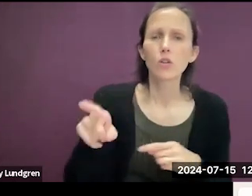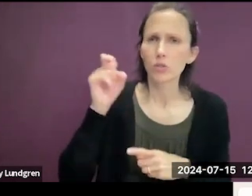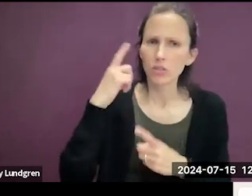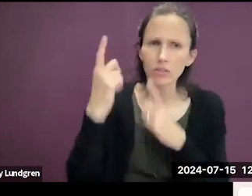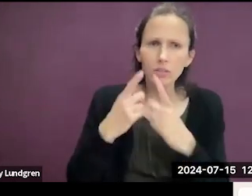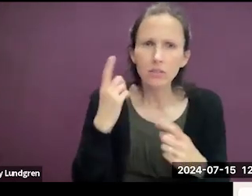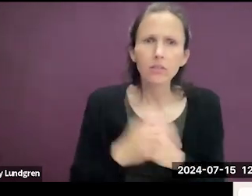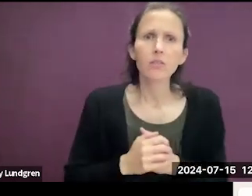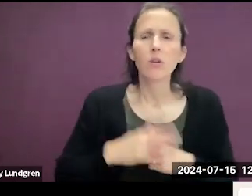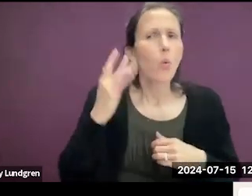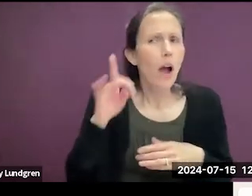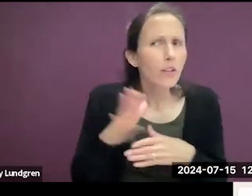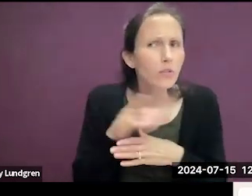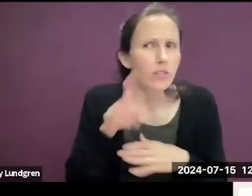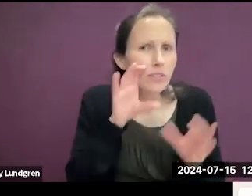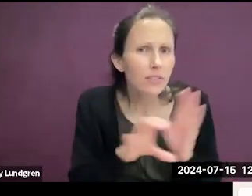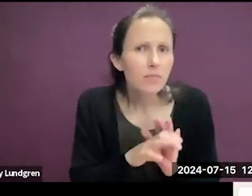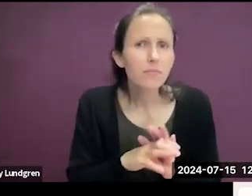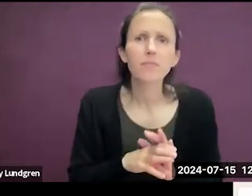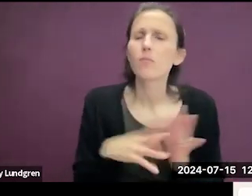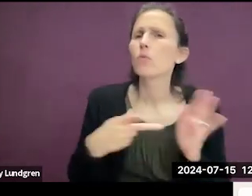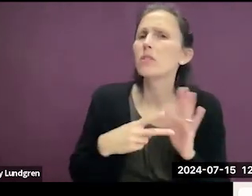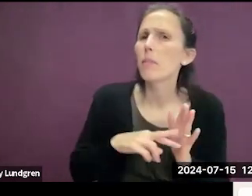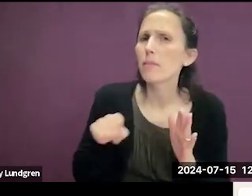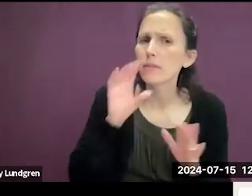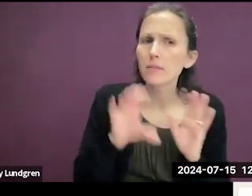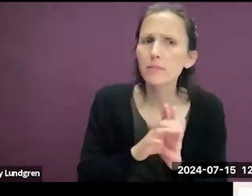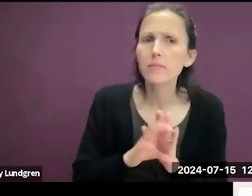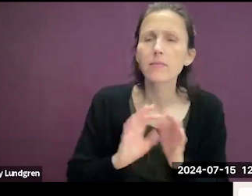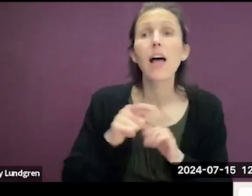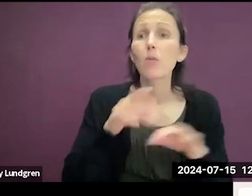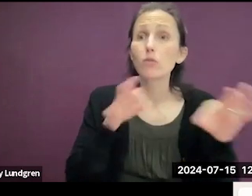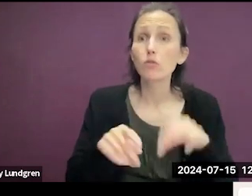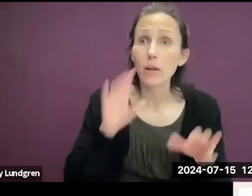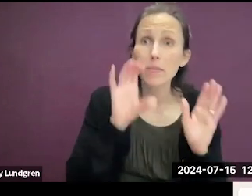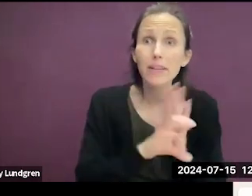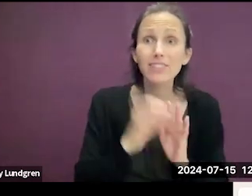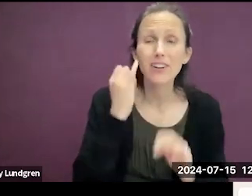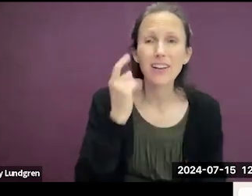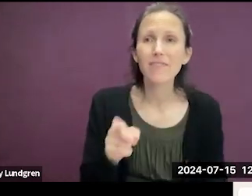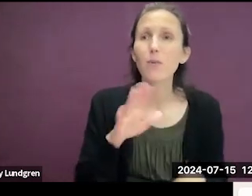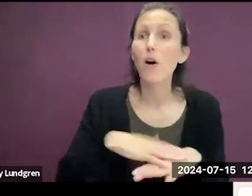And how would you describe it if you were talking to someone on the phone? So asking yourself those three questions